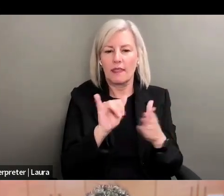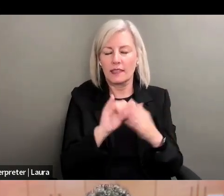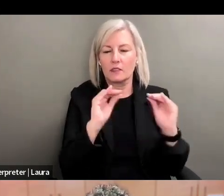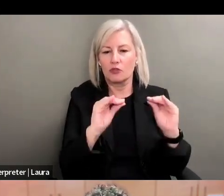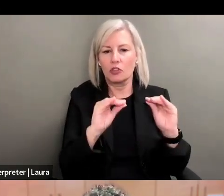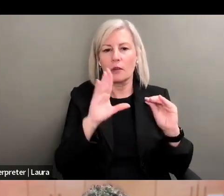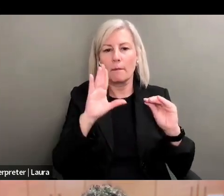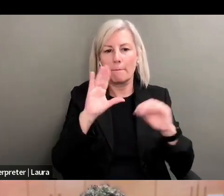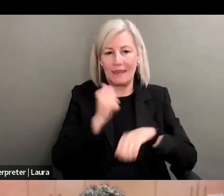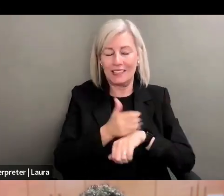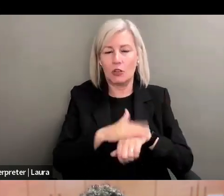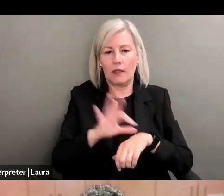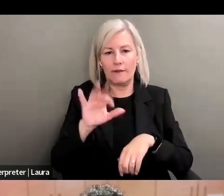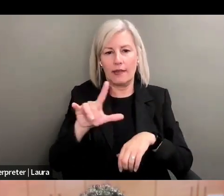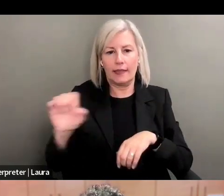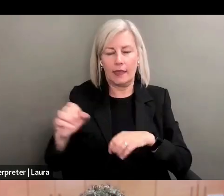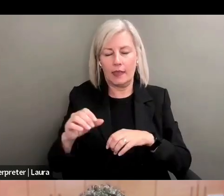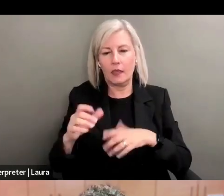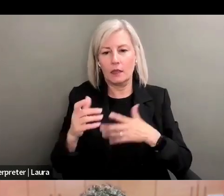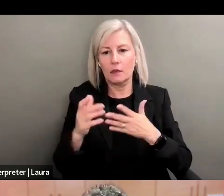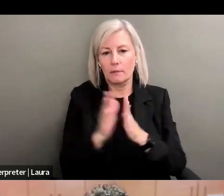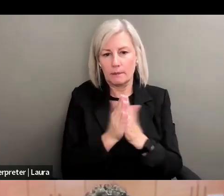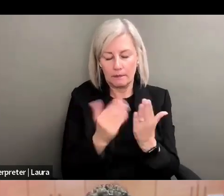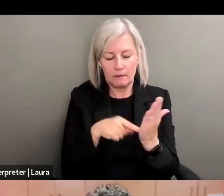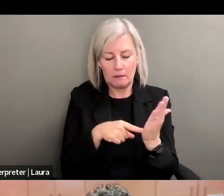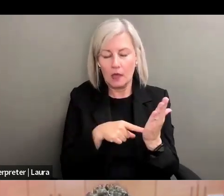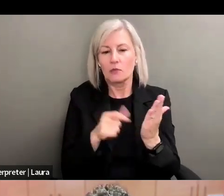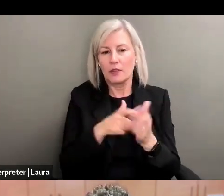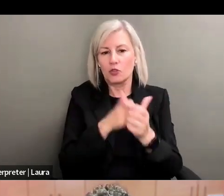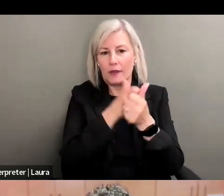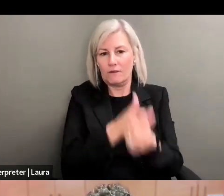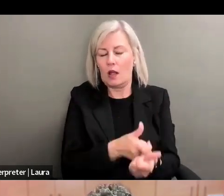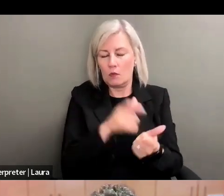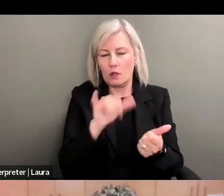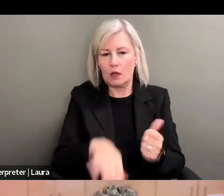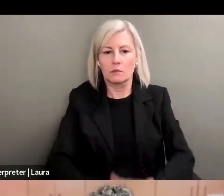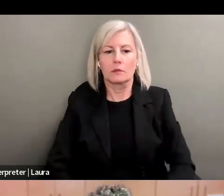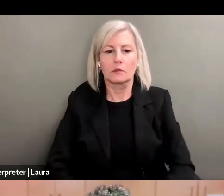manual to make sure that our noise is pretty consistent.